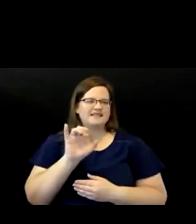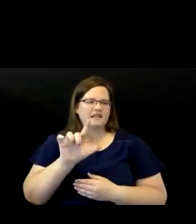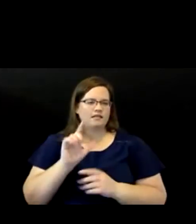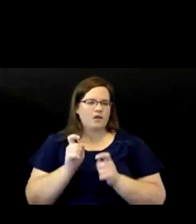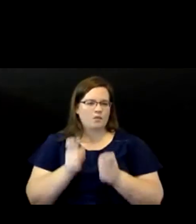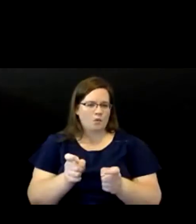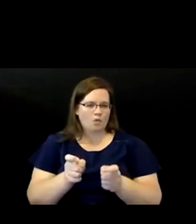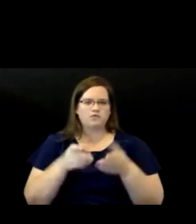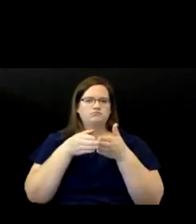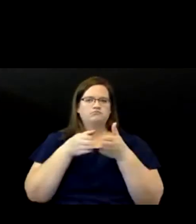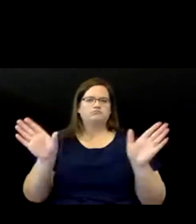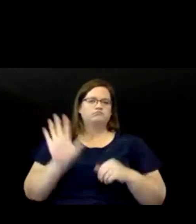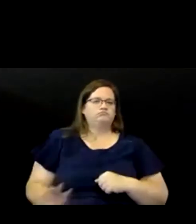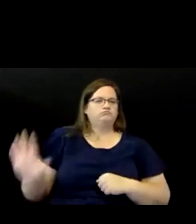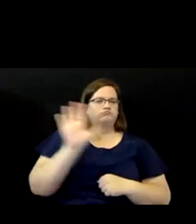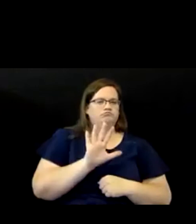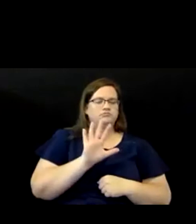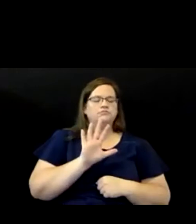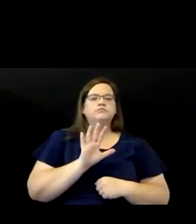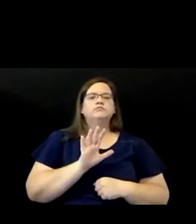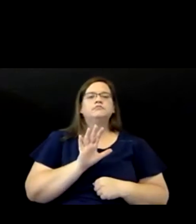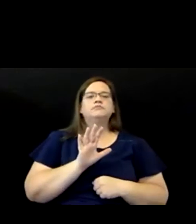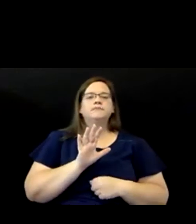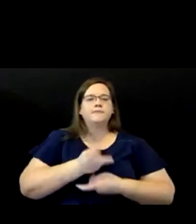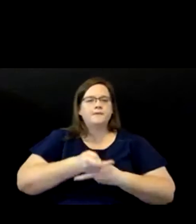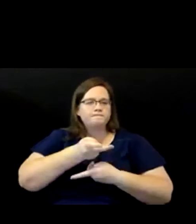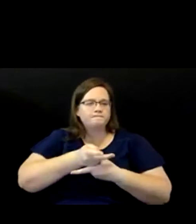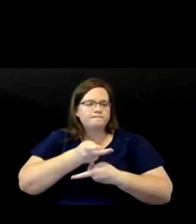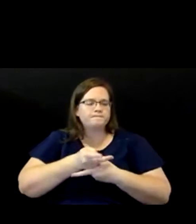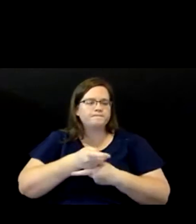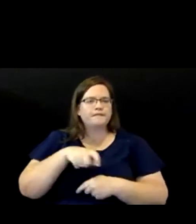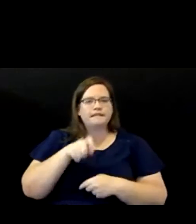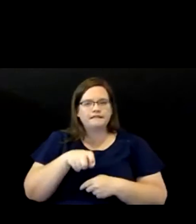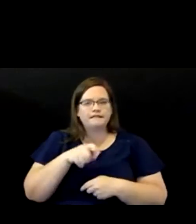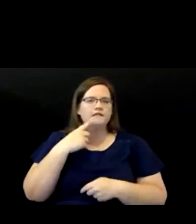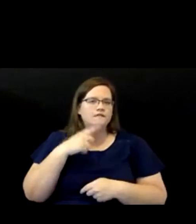across the country that are addressing the needs of independent living --